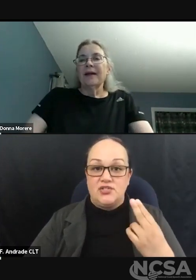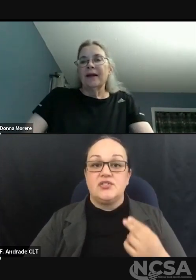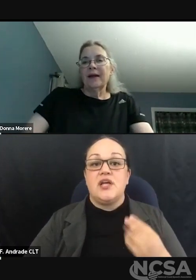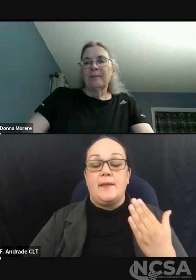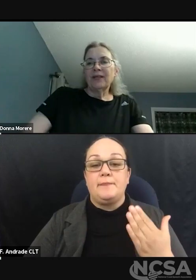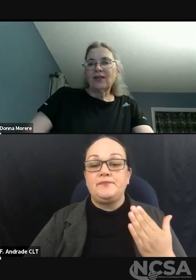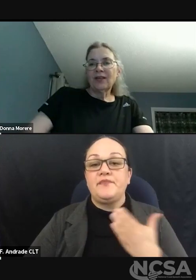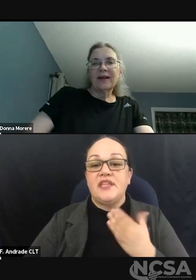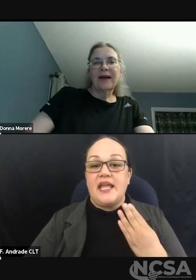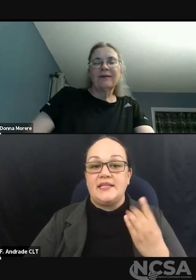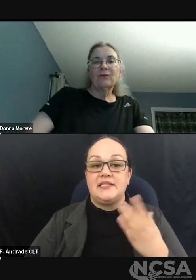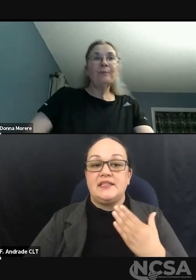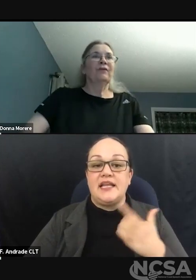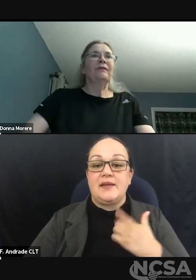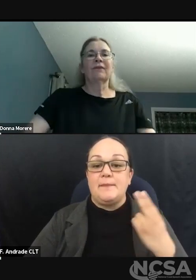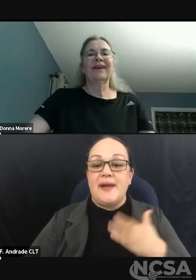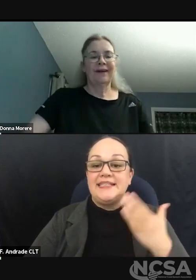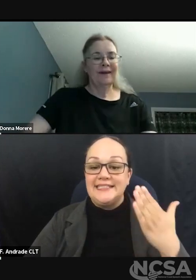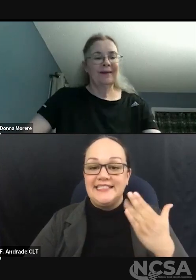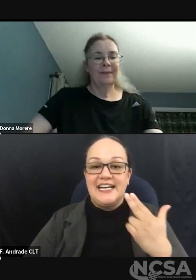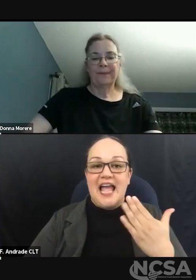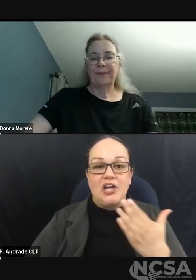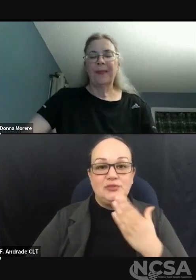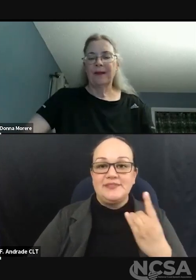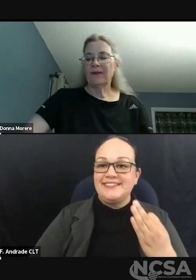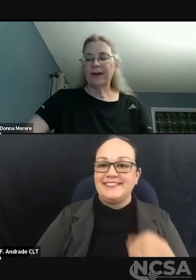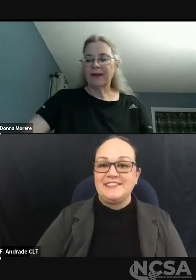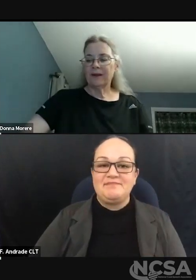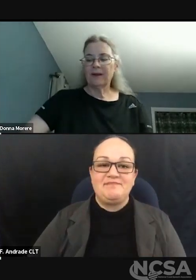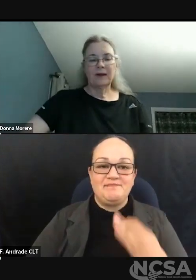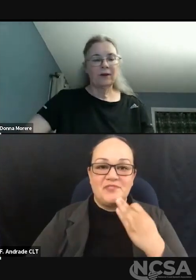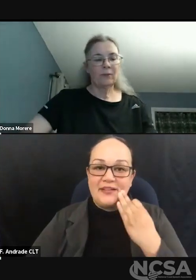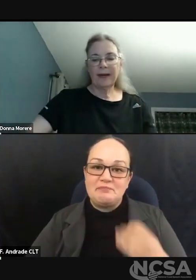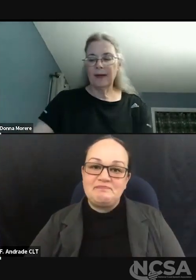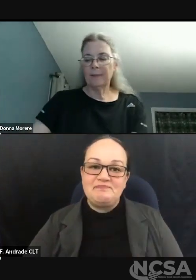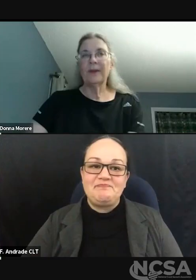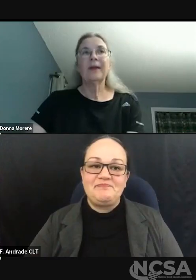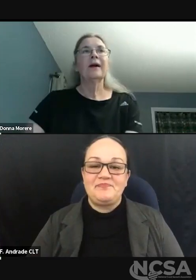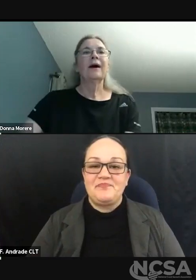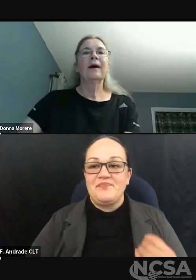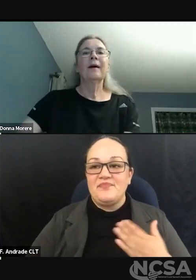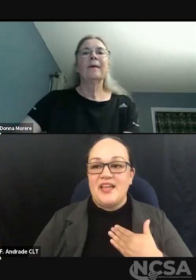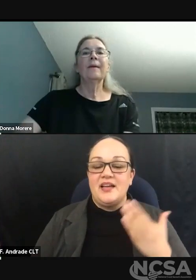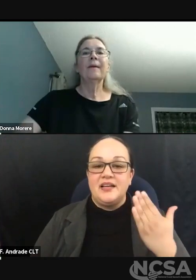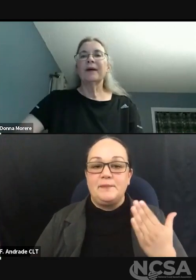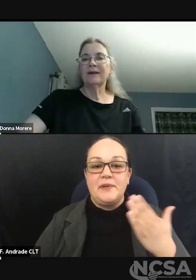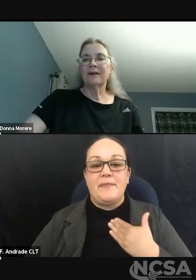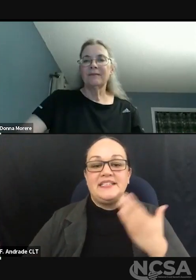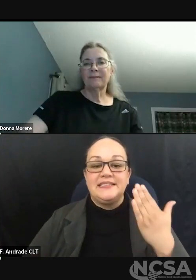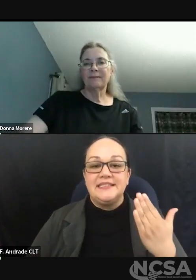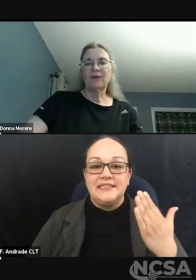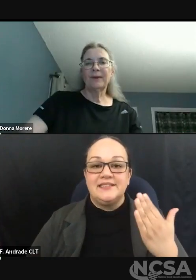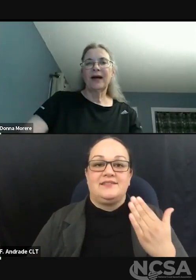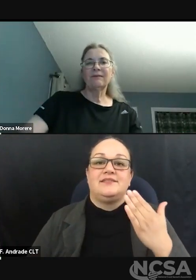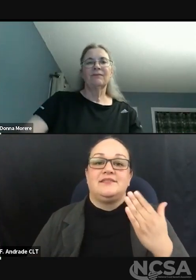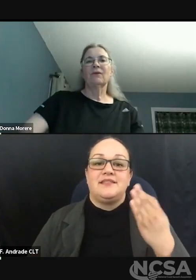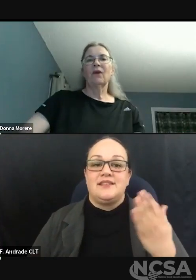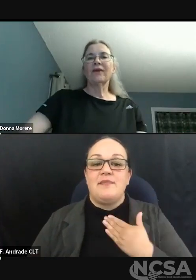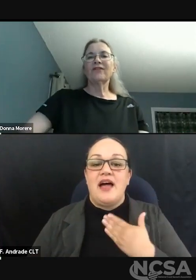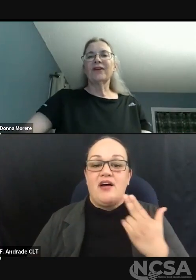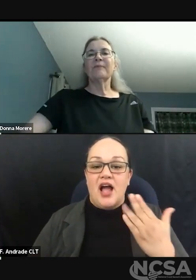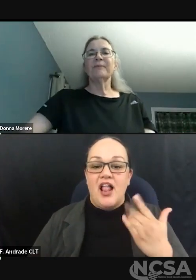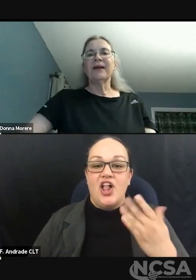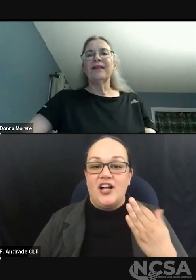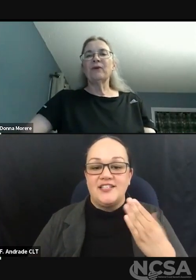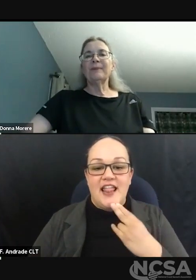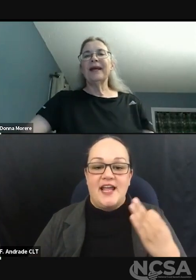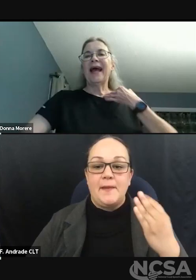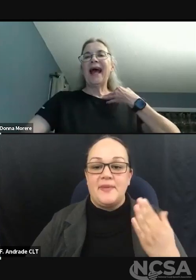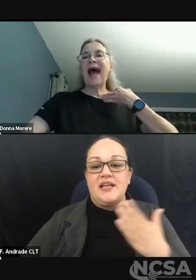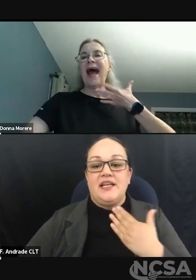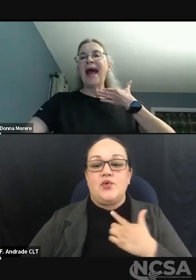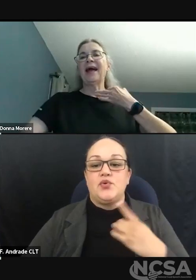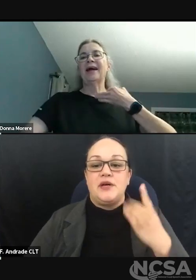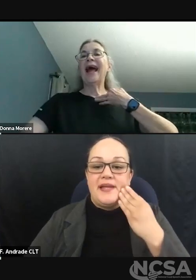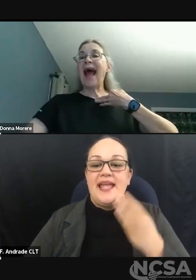and my /t/ got [oops] sorry, my /t/ somehow got lost there but that would /ha/ /t/